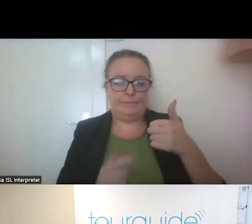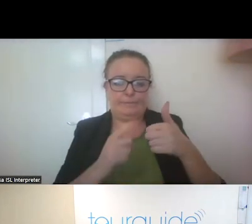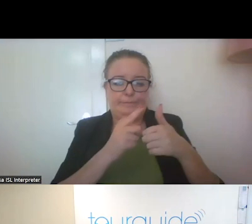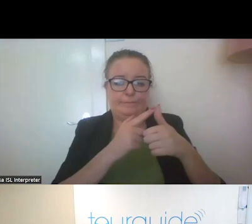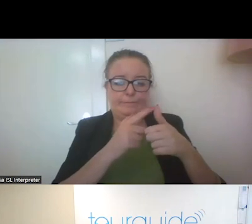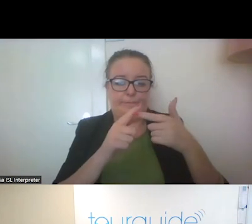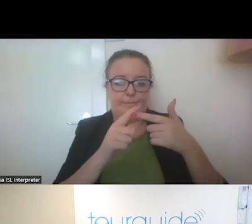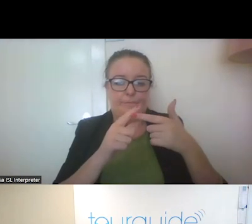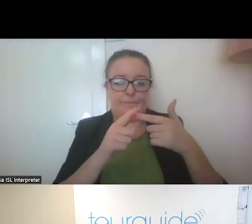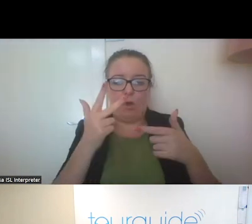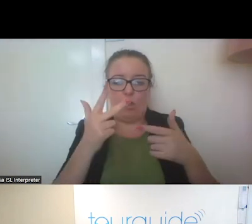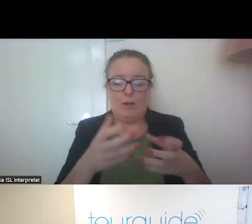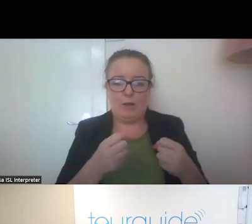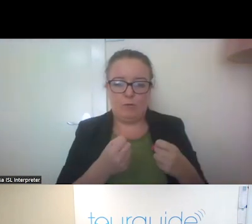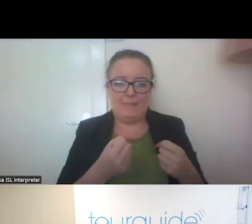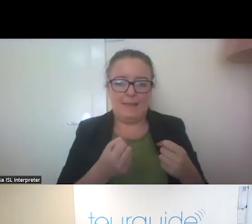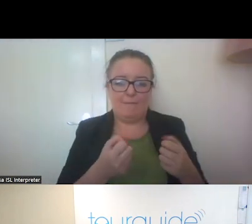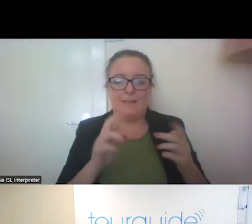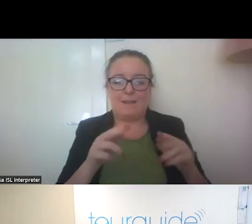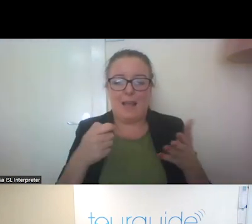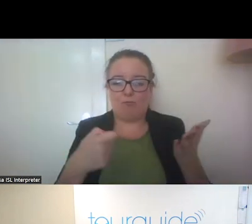So, recharge it, put it in the zippy pouch and off you go.